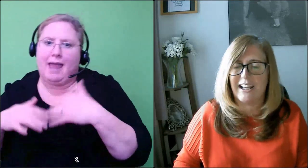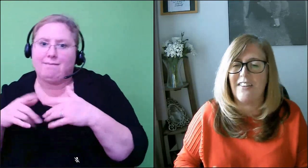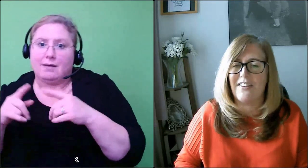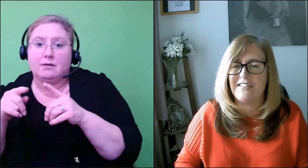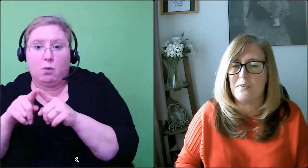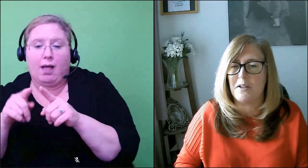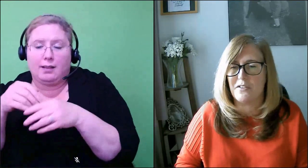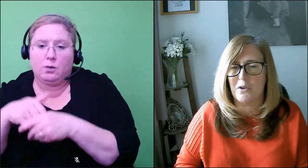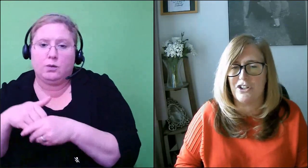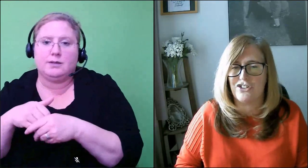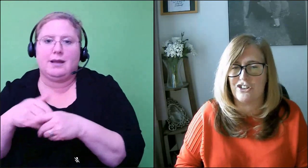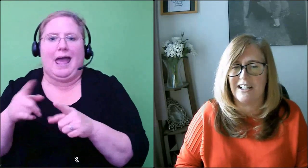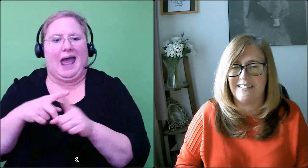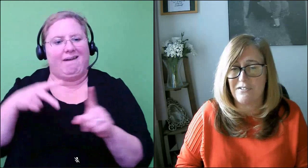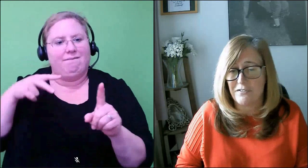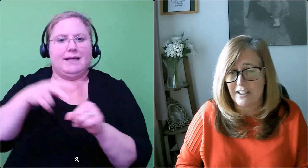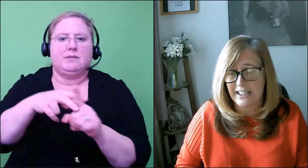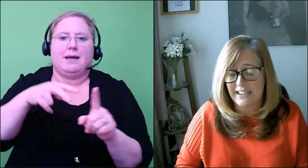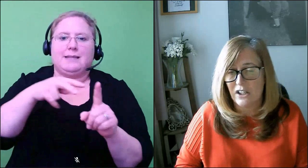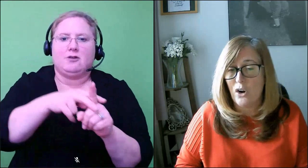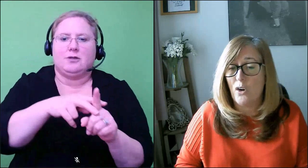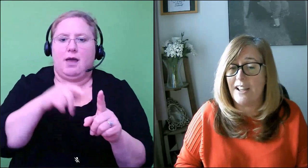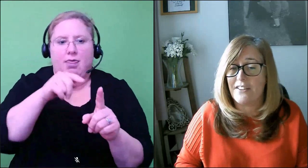there's victimization, and again this is when someone is treated differently or less favourably